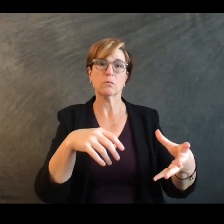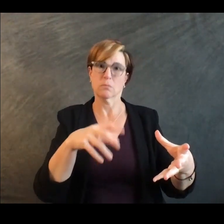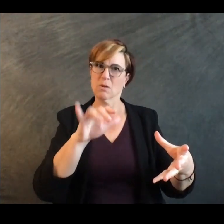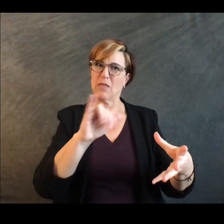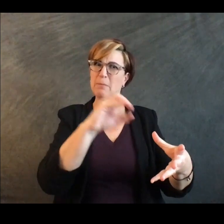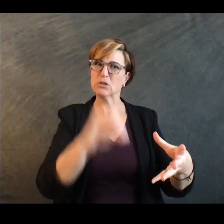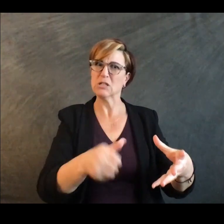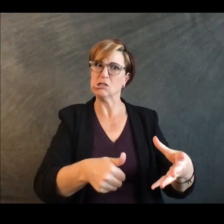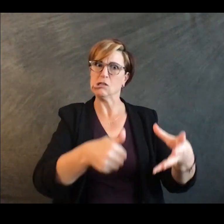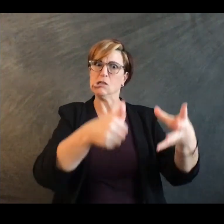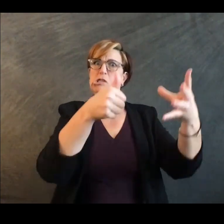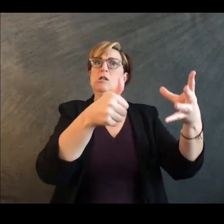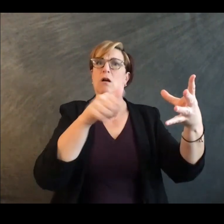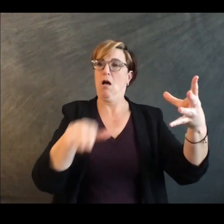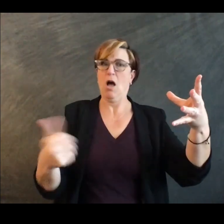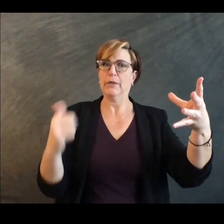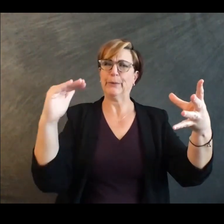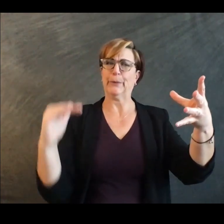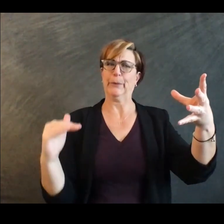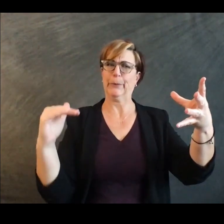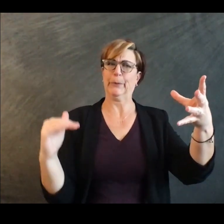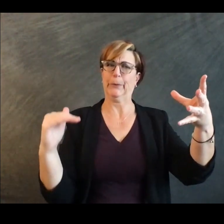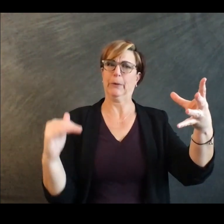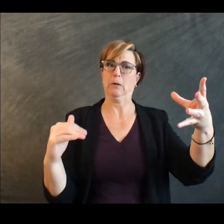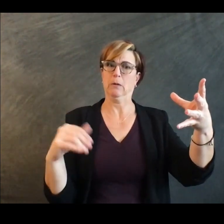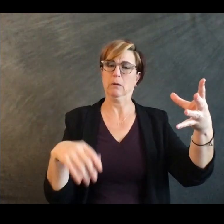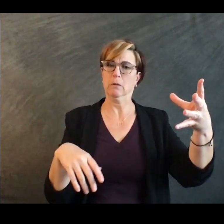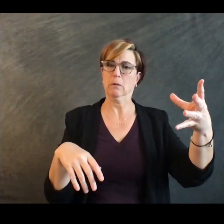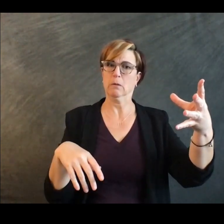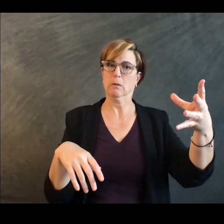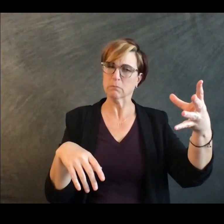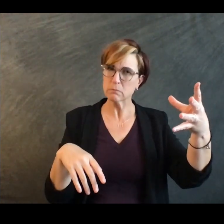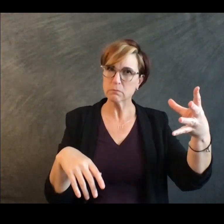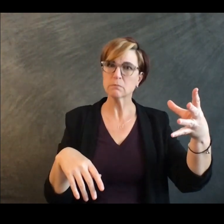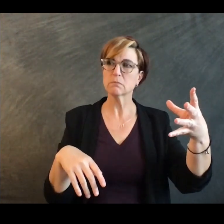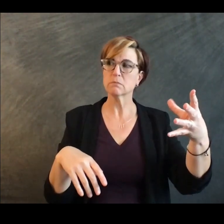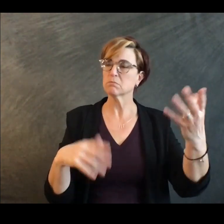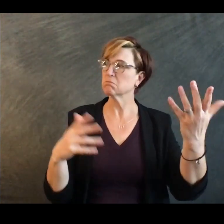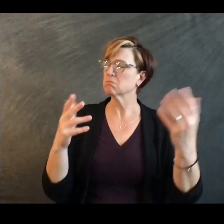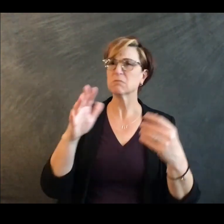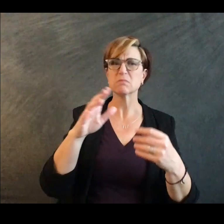getting hit very very hard in fact while we have Tony here I'd like to maybe have